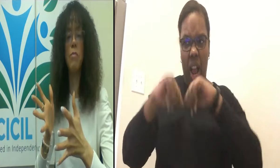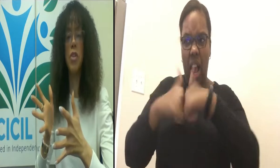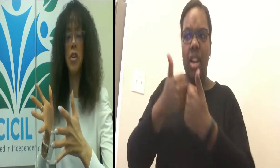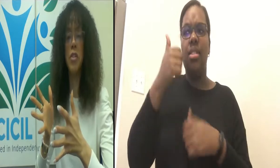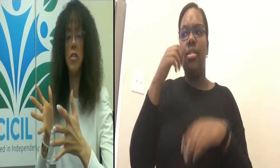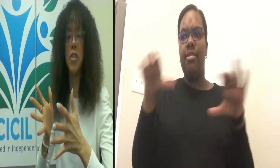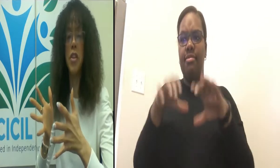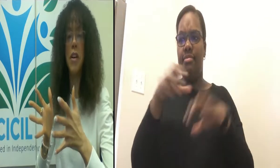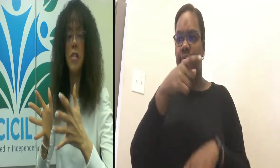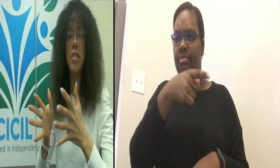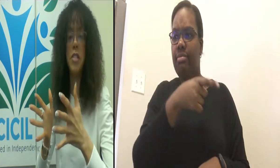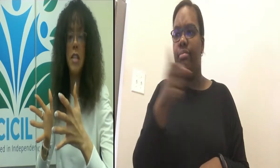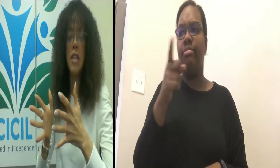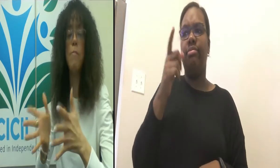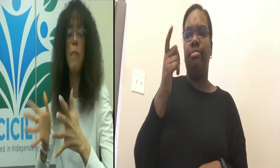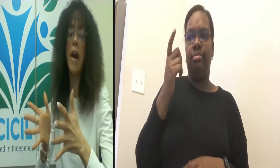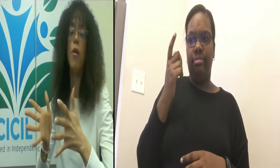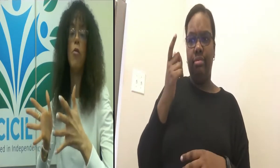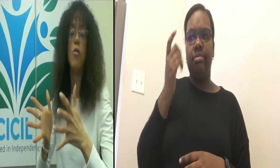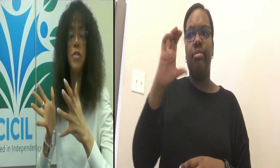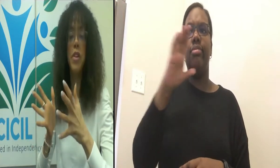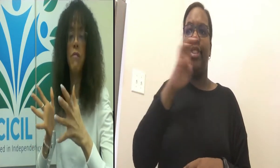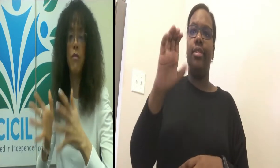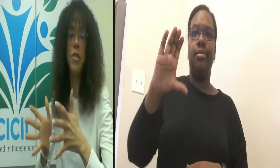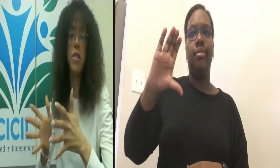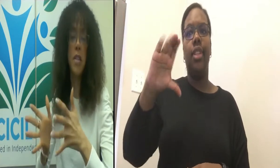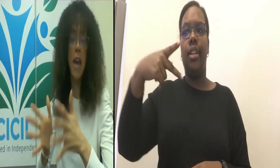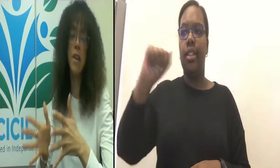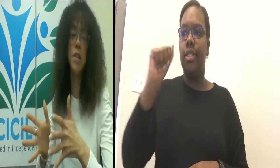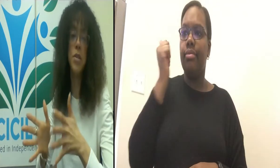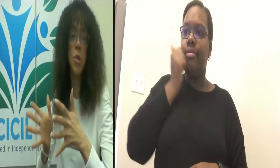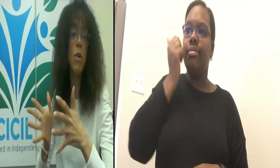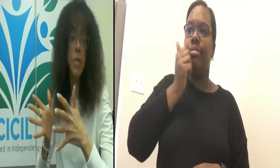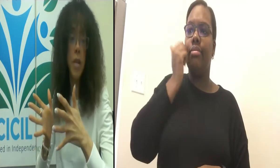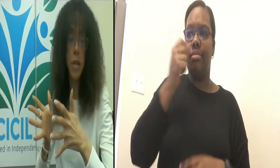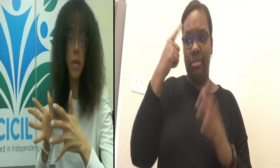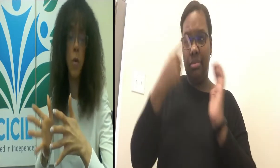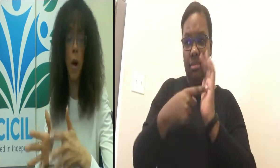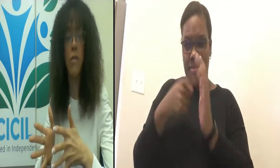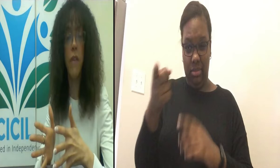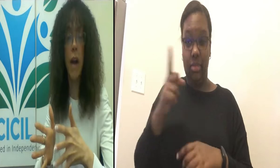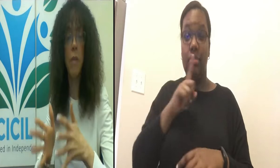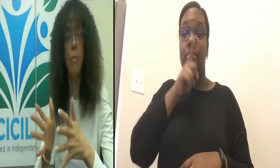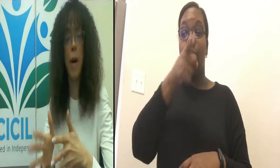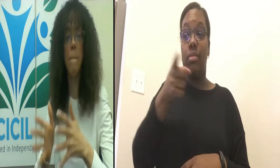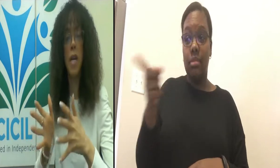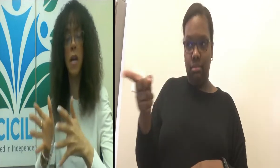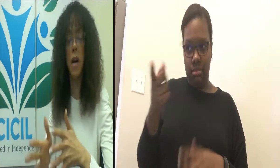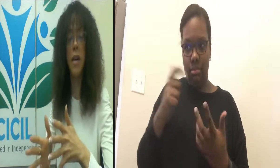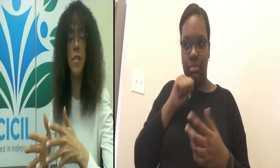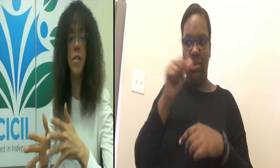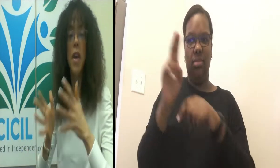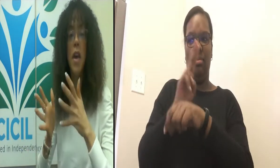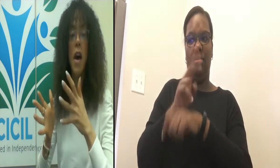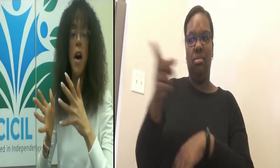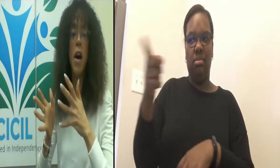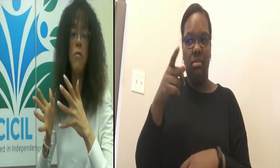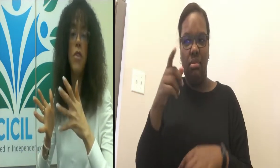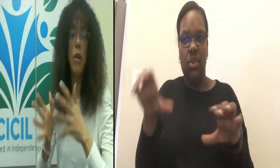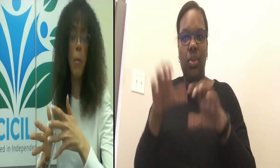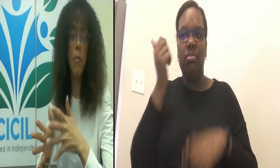people, and typically position descriptions keep out diverse candidates